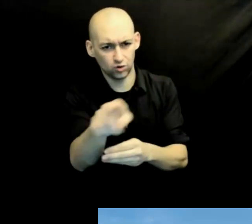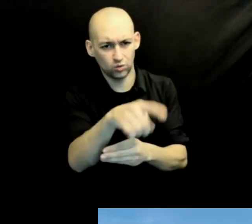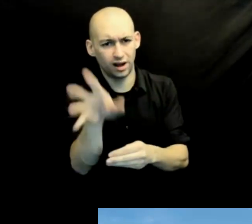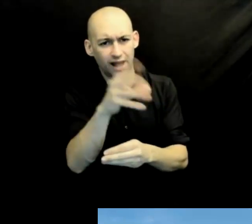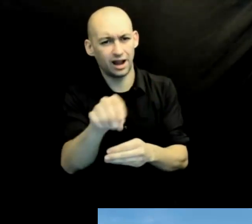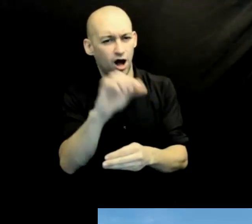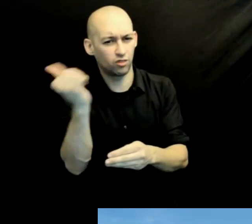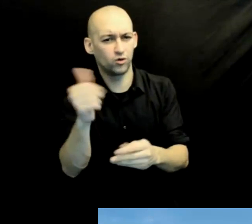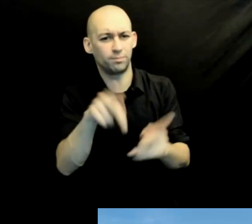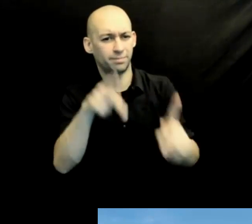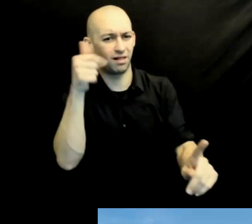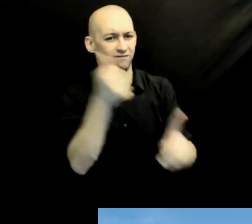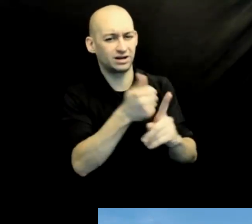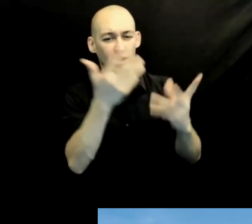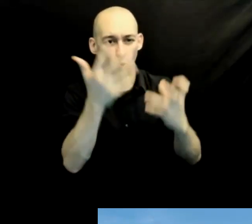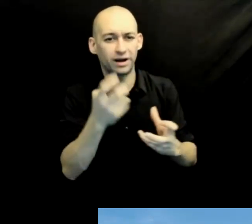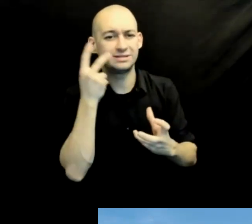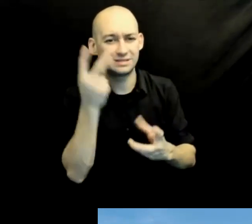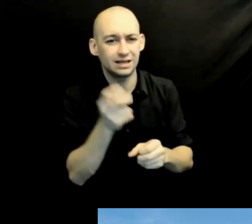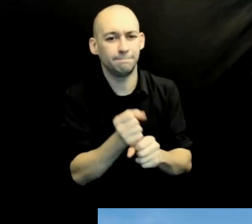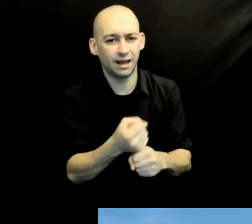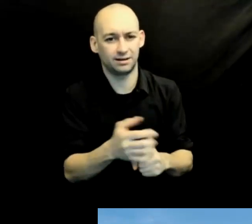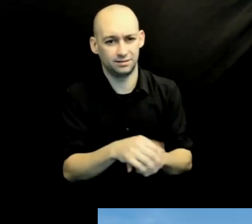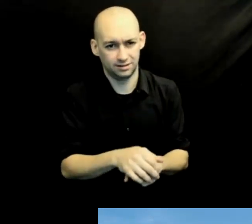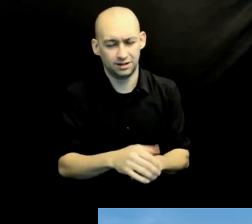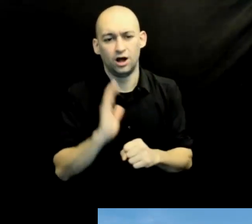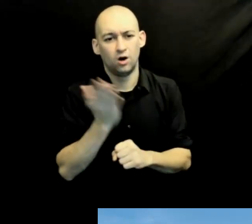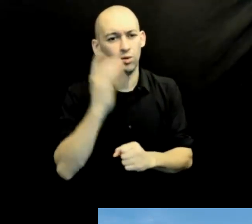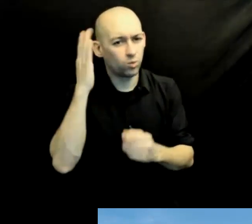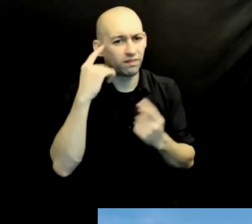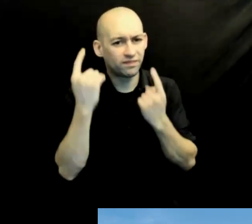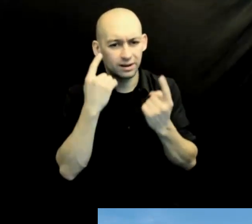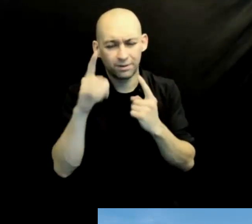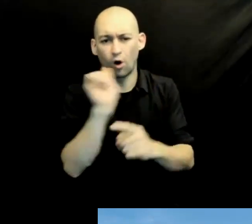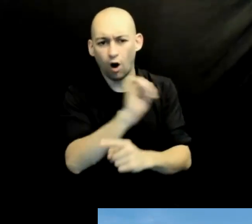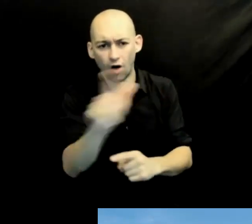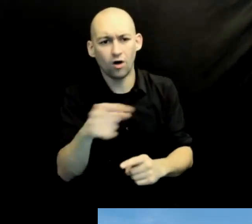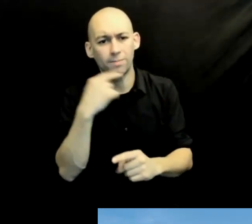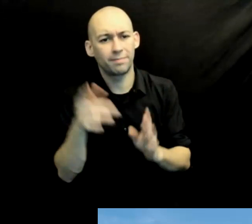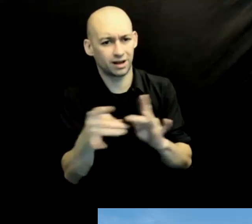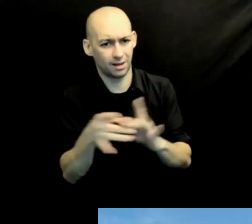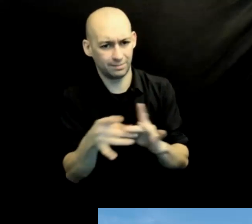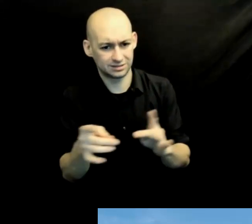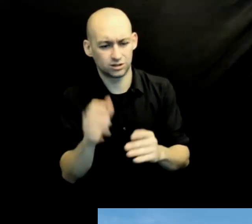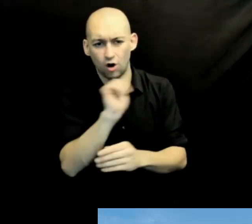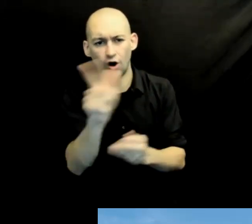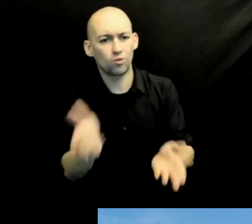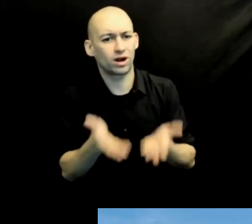would like to see made. We will consider all public comments and all recommendations. And